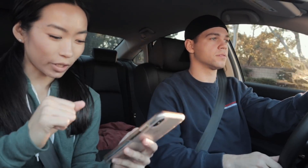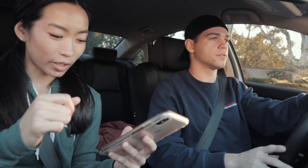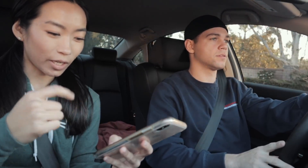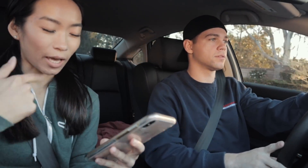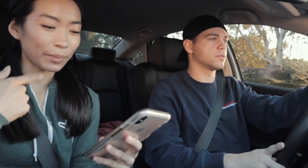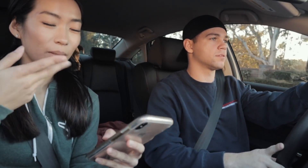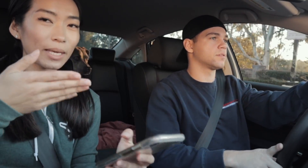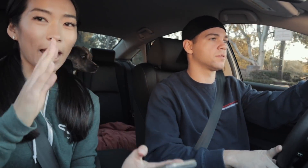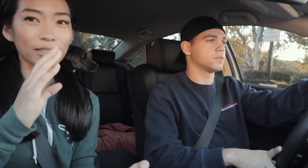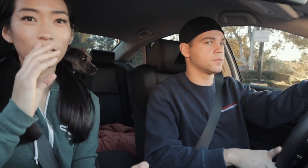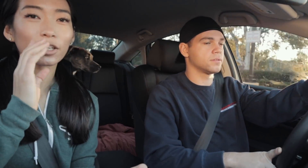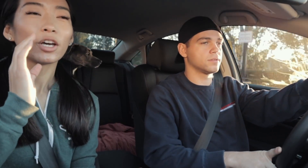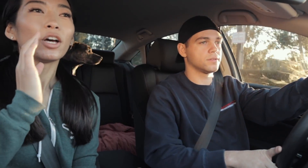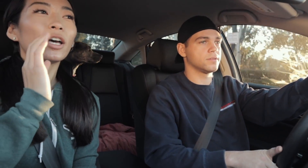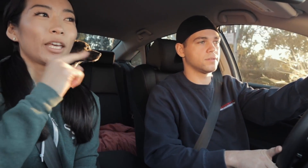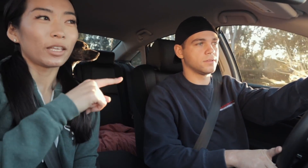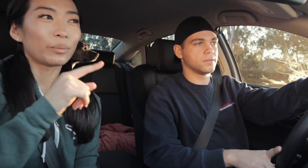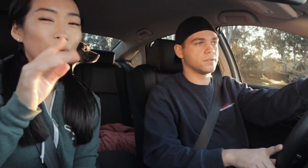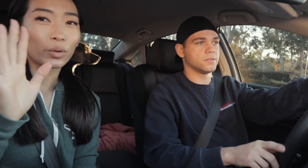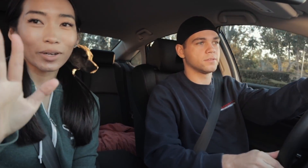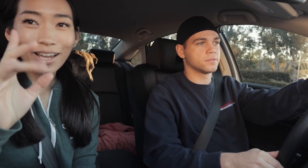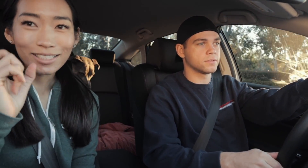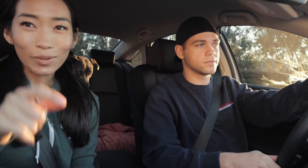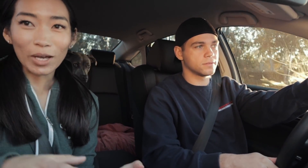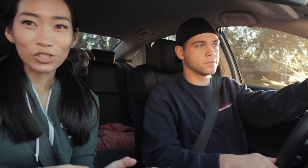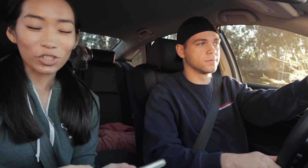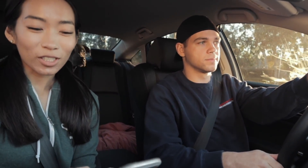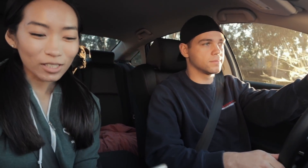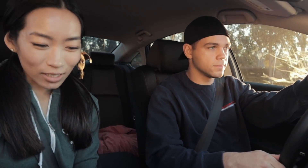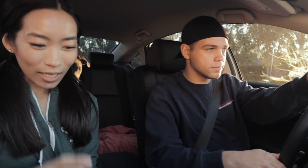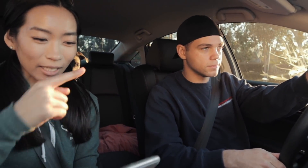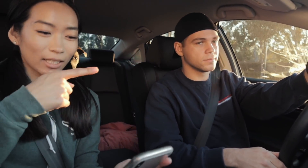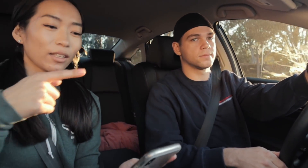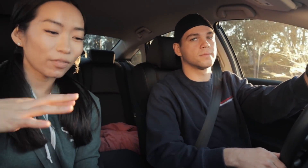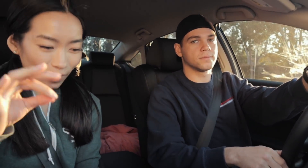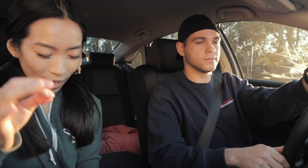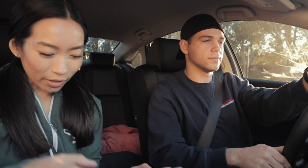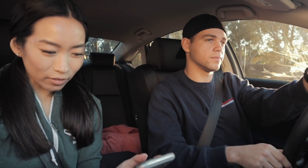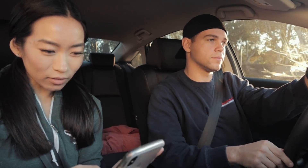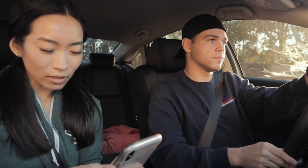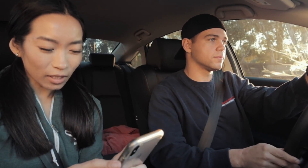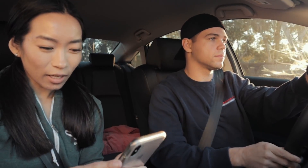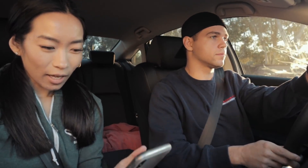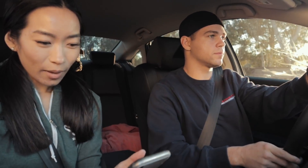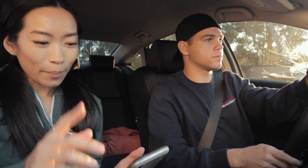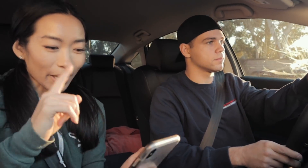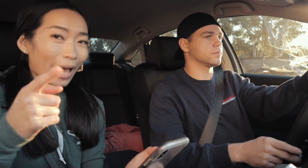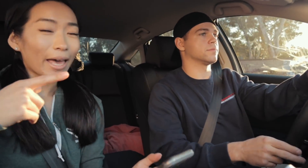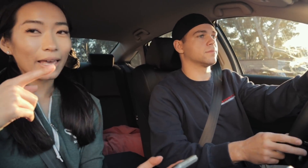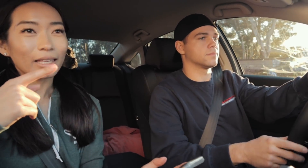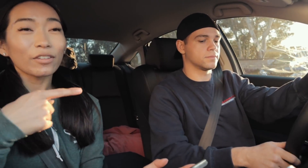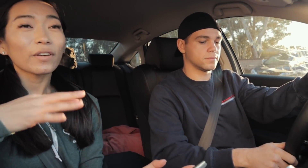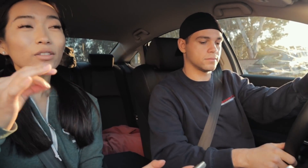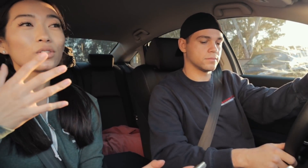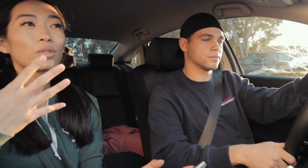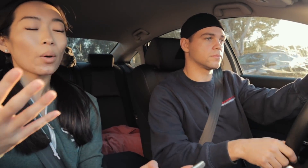I'm gonna be asking him your guys questions that he found but he found so